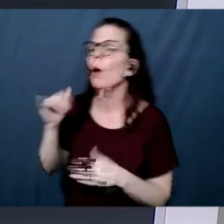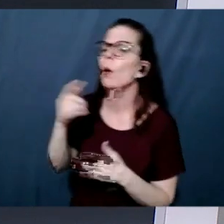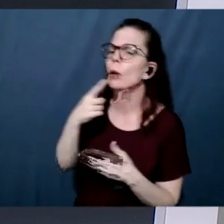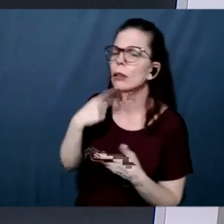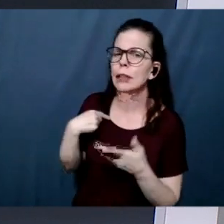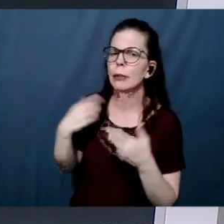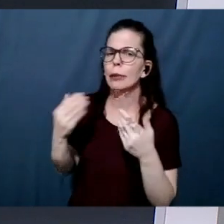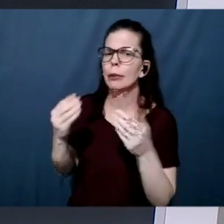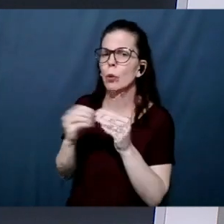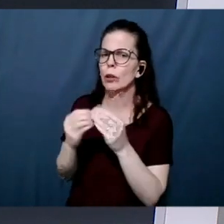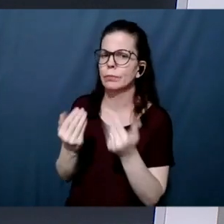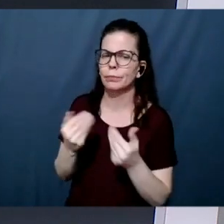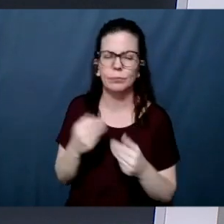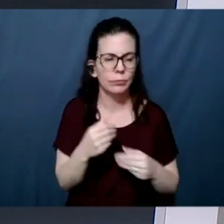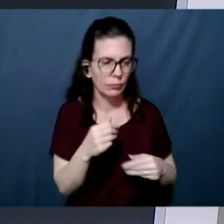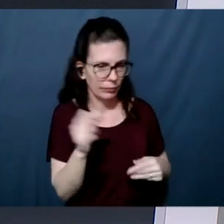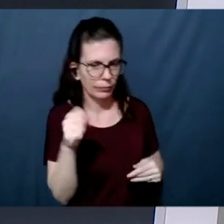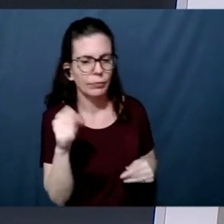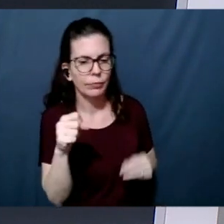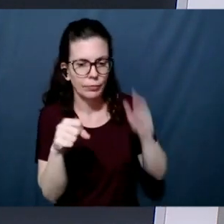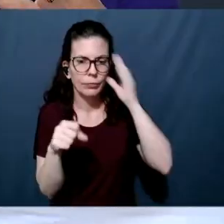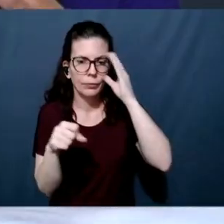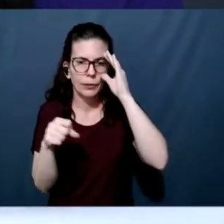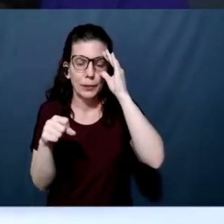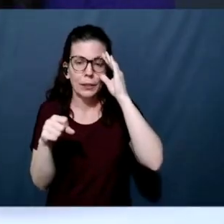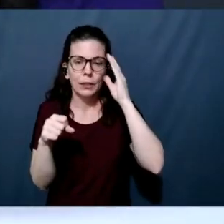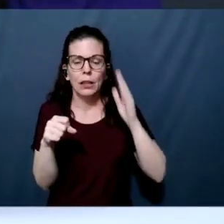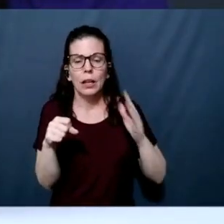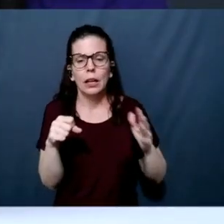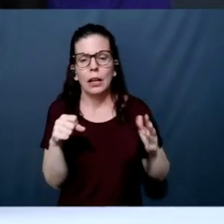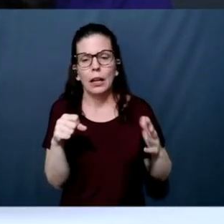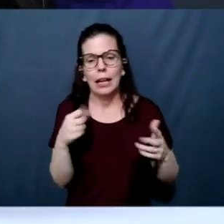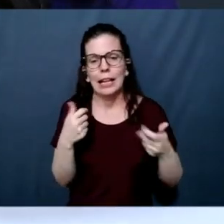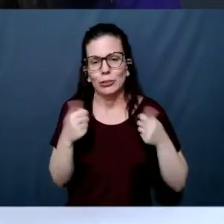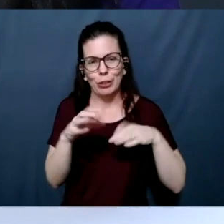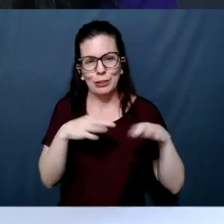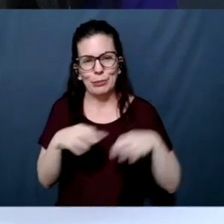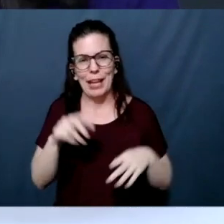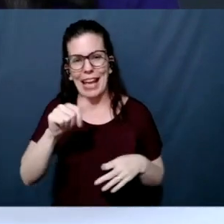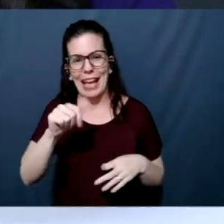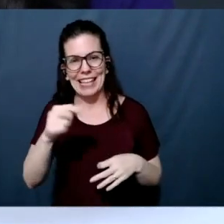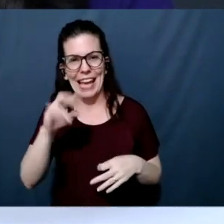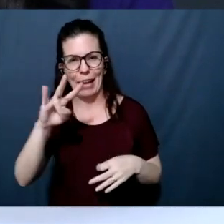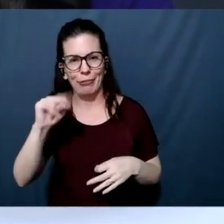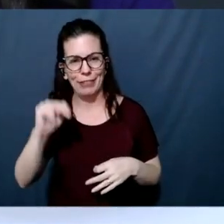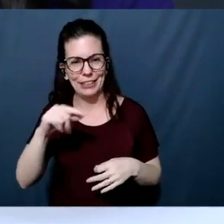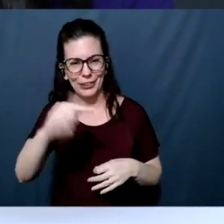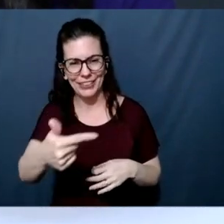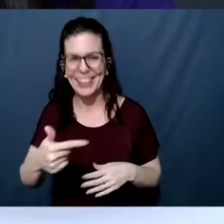So it's, I try explaining, Gavin why don't you do that. Go for it. So I mean, Greengrass is made for two components.